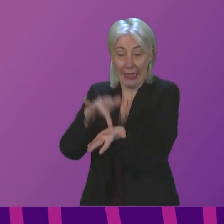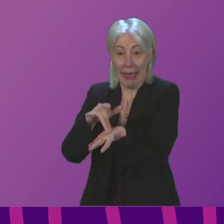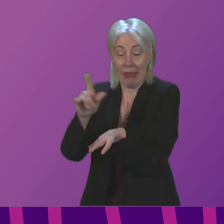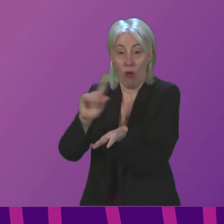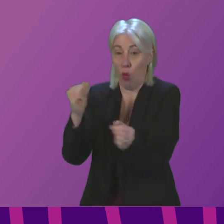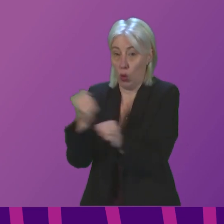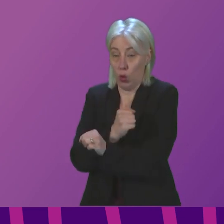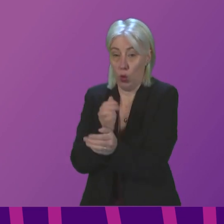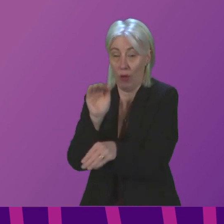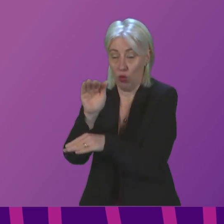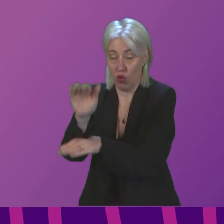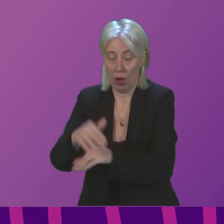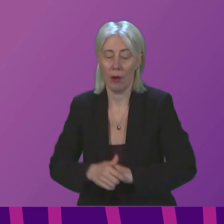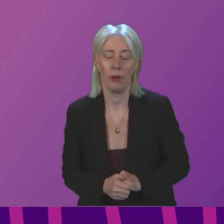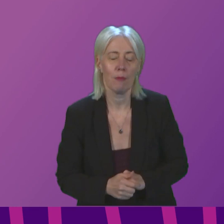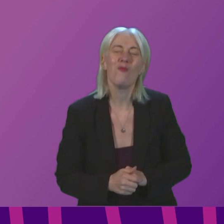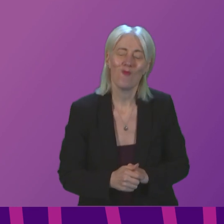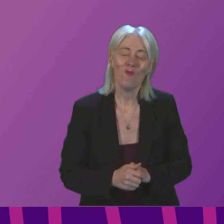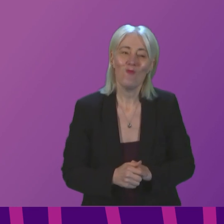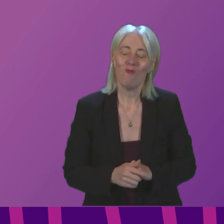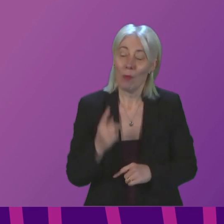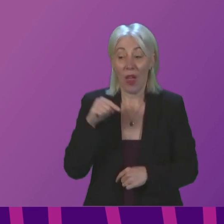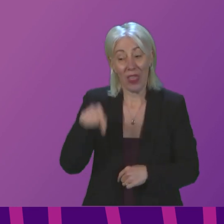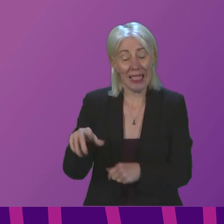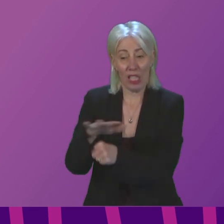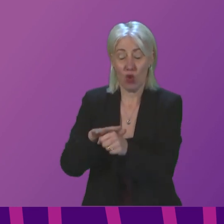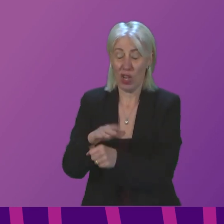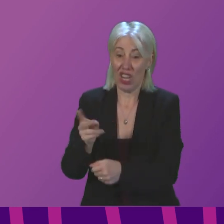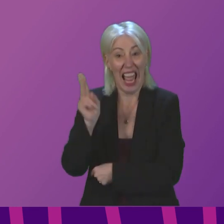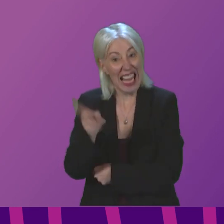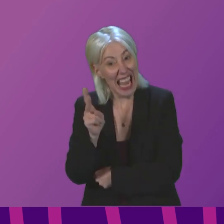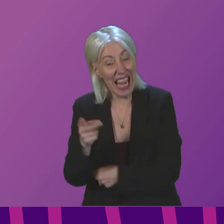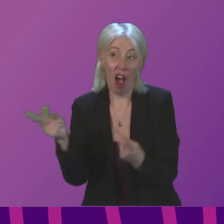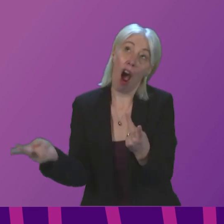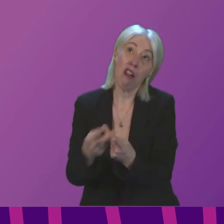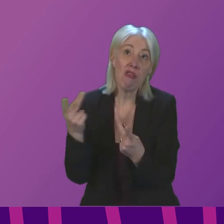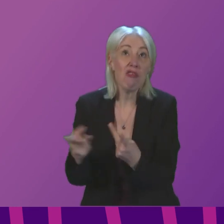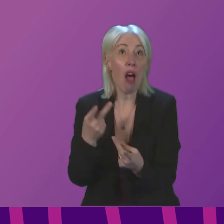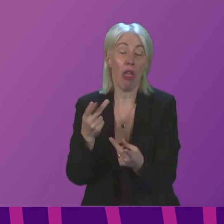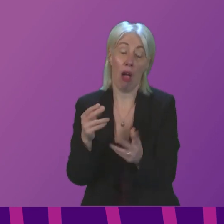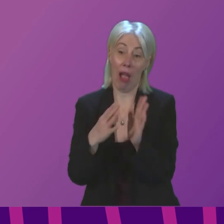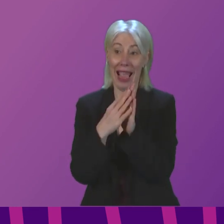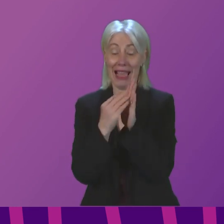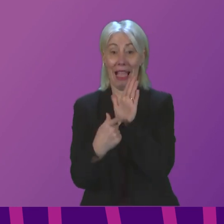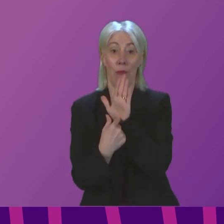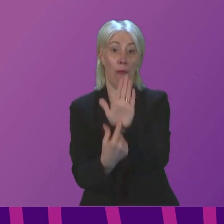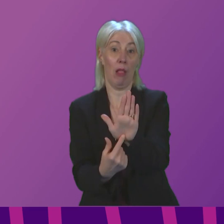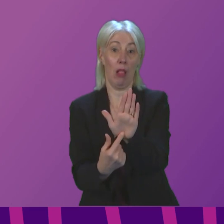This case is yet another damning example of the glaring flaws in Scotland’s justice